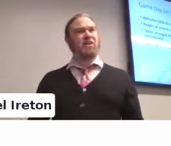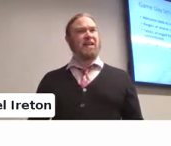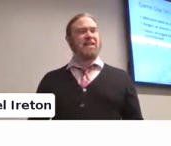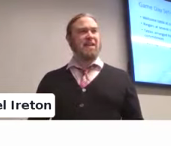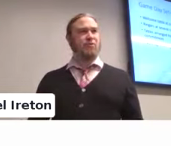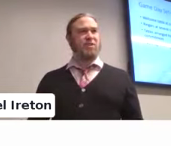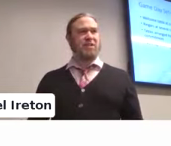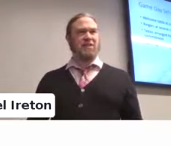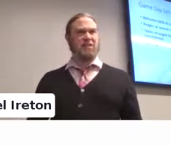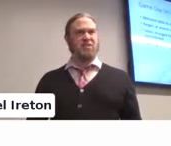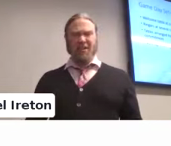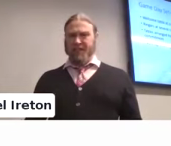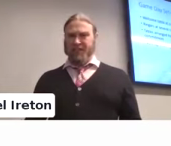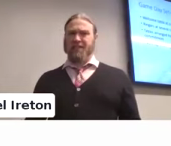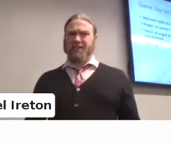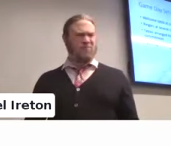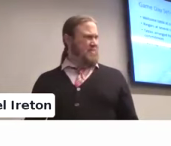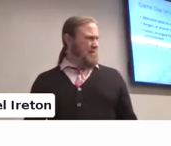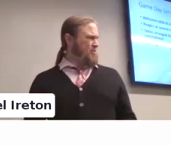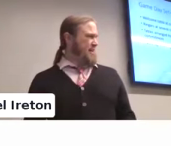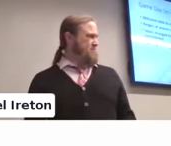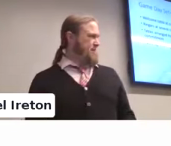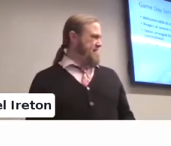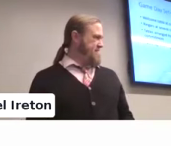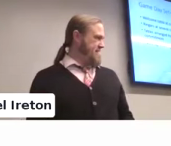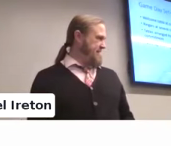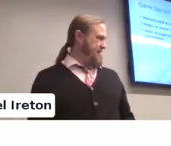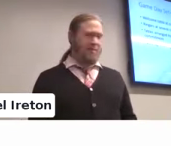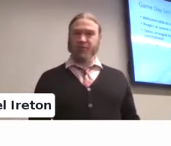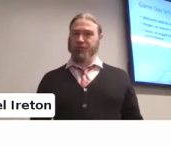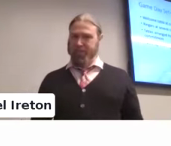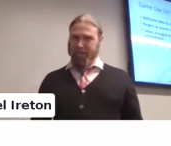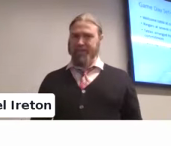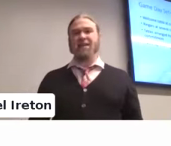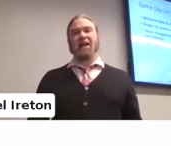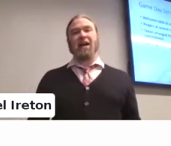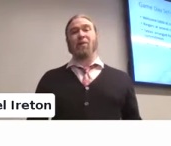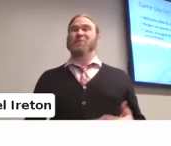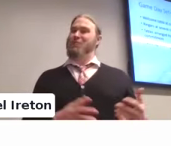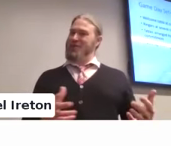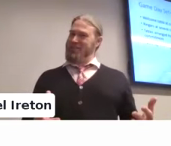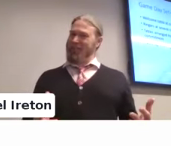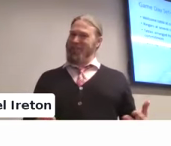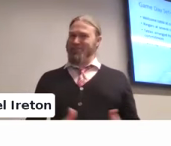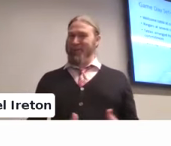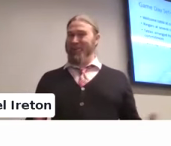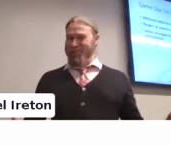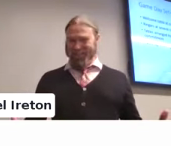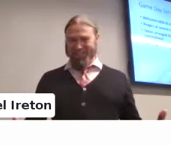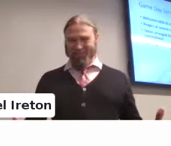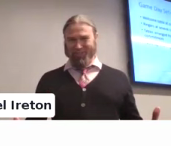We are we were trying to pull in as many folks as possible.